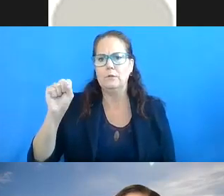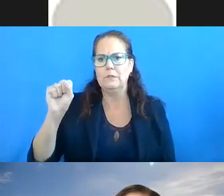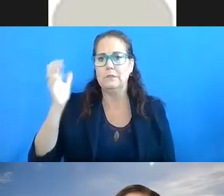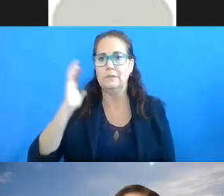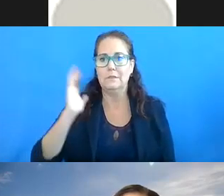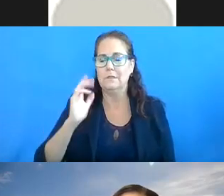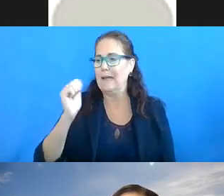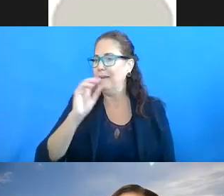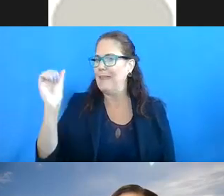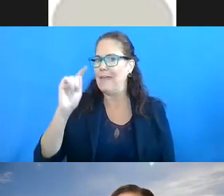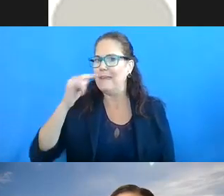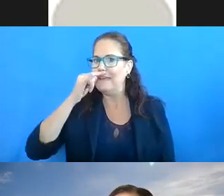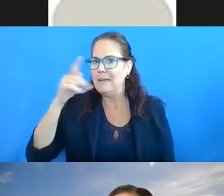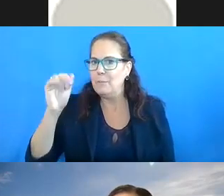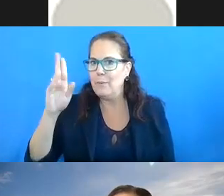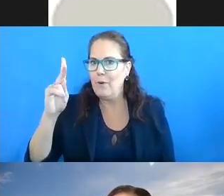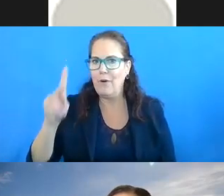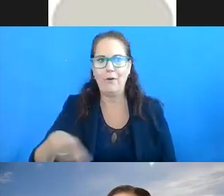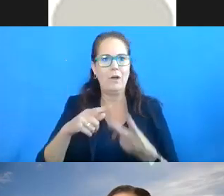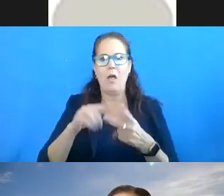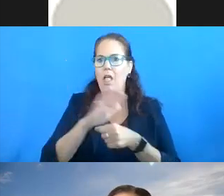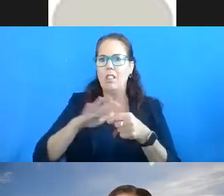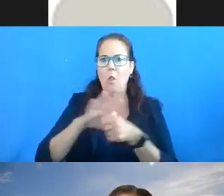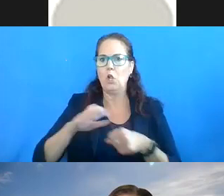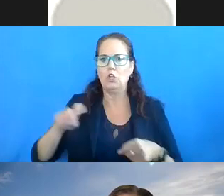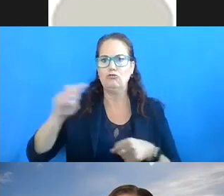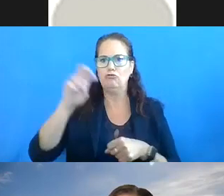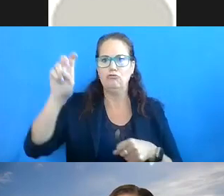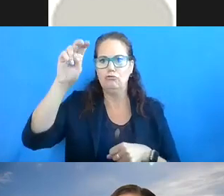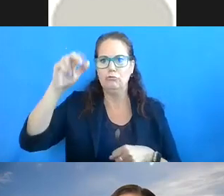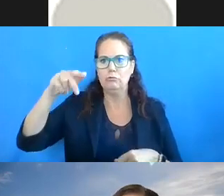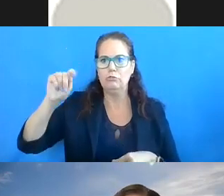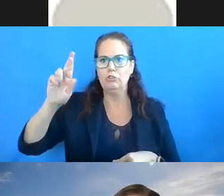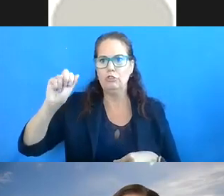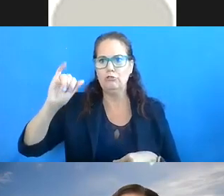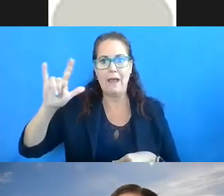and we didn’t have one at a local trail, so it was identified. We wrote a grant and got funding